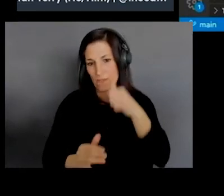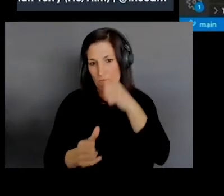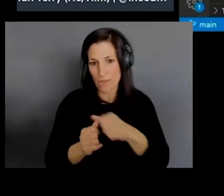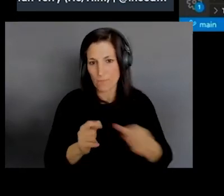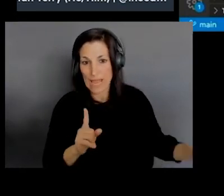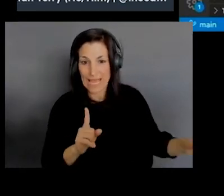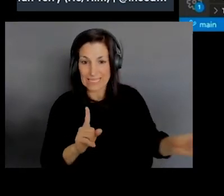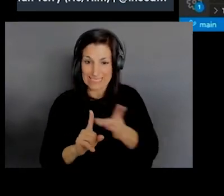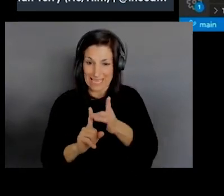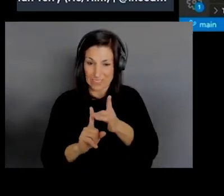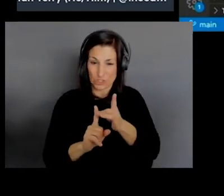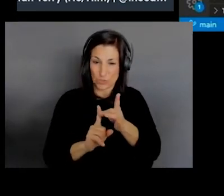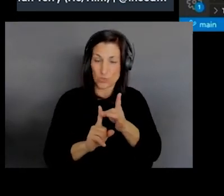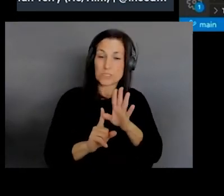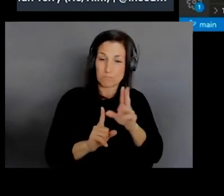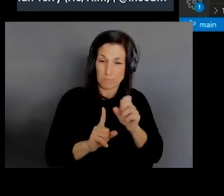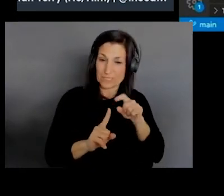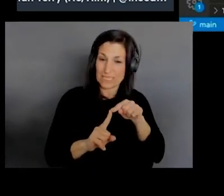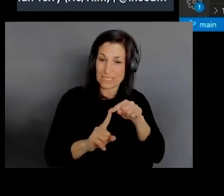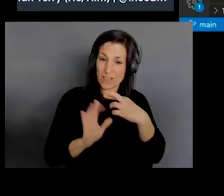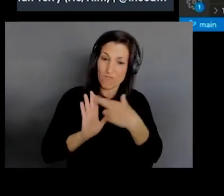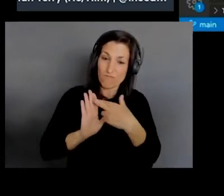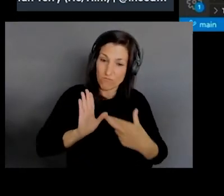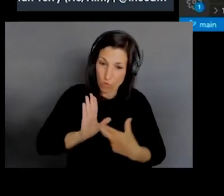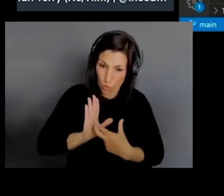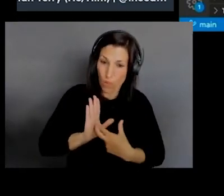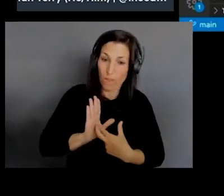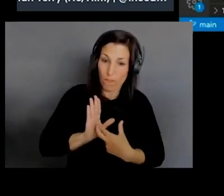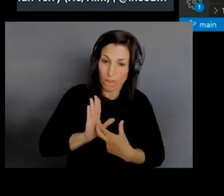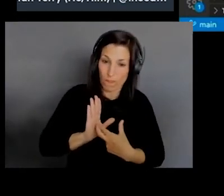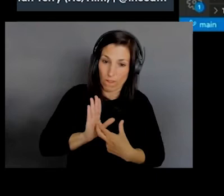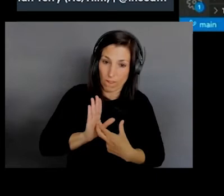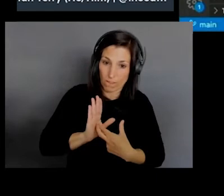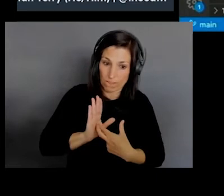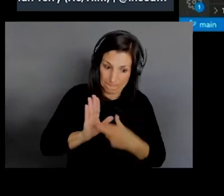and this rule is what defines which targets get involved. Right? So in this case,